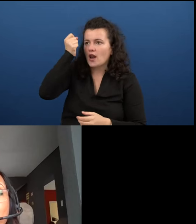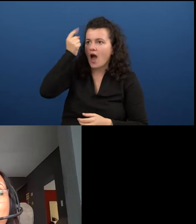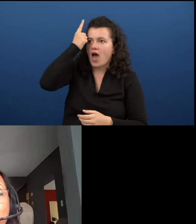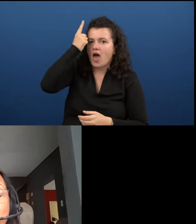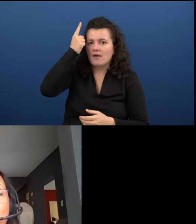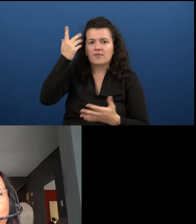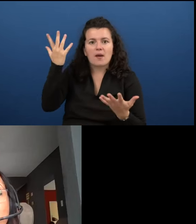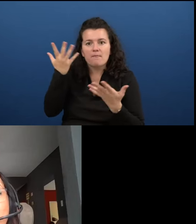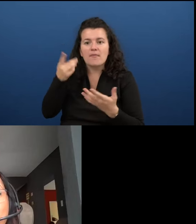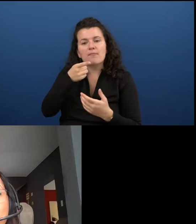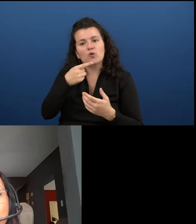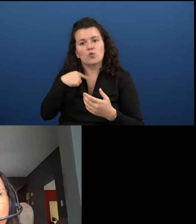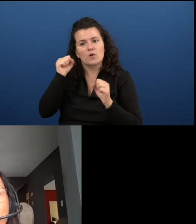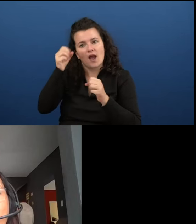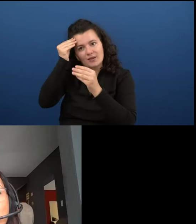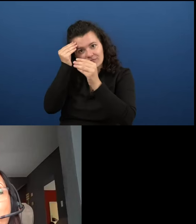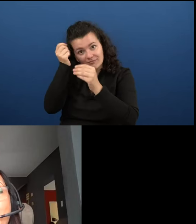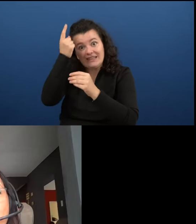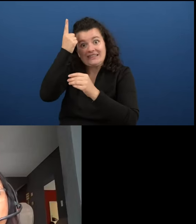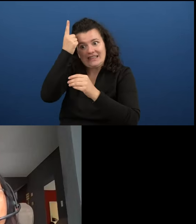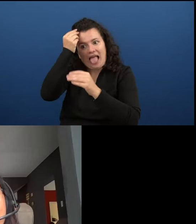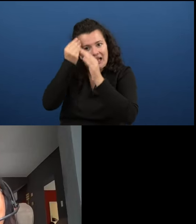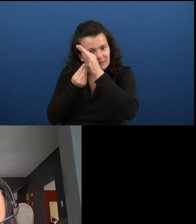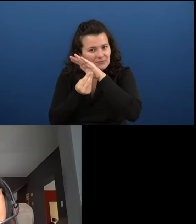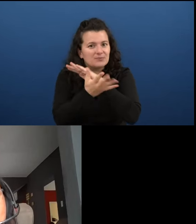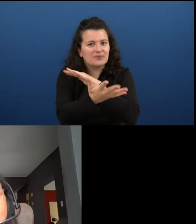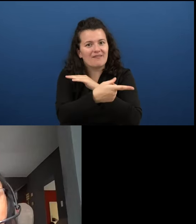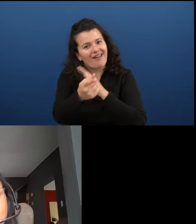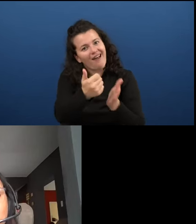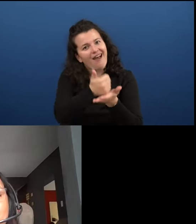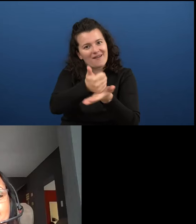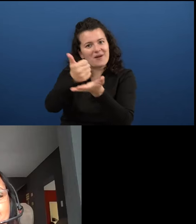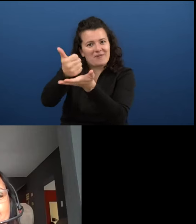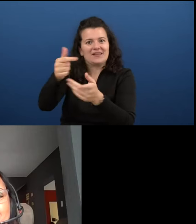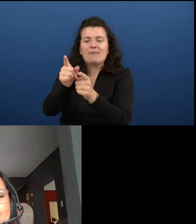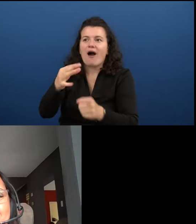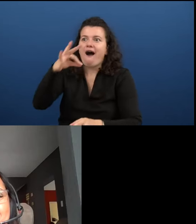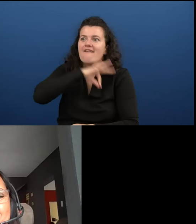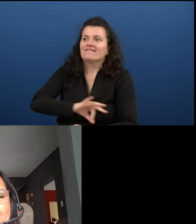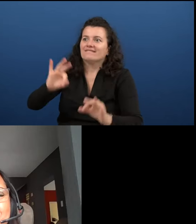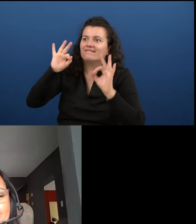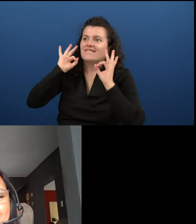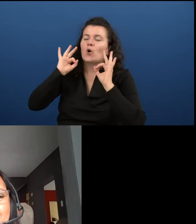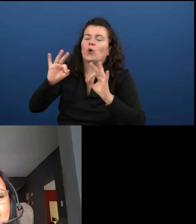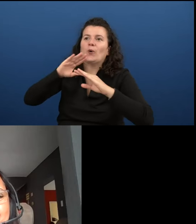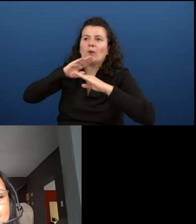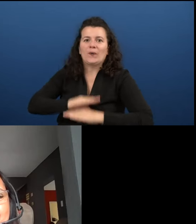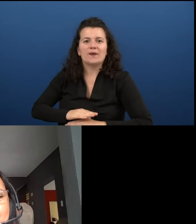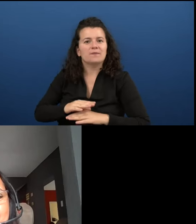such initiative may benefit from. 14:35:02 Oh, gosh. Okay, um,